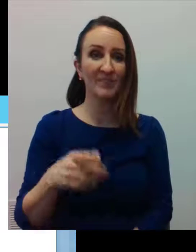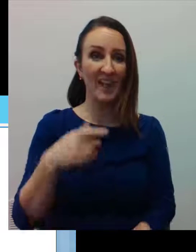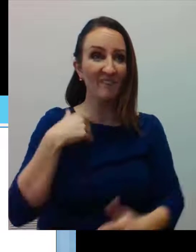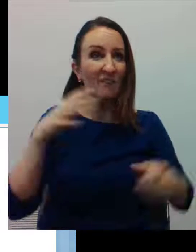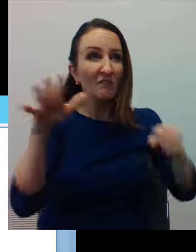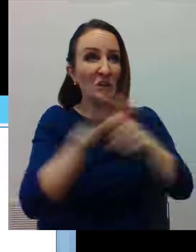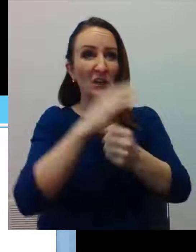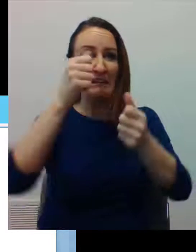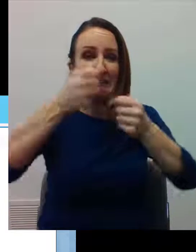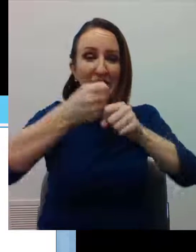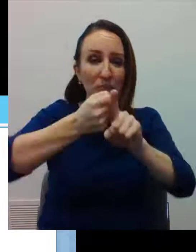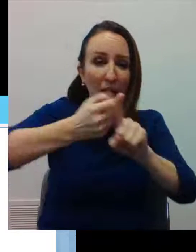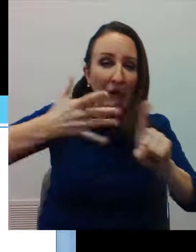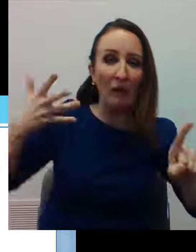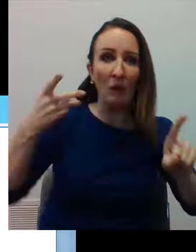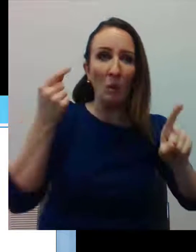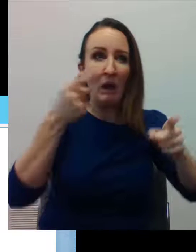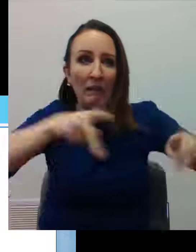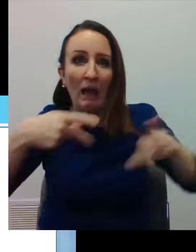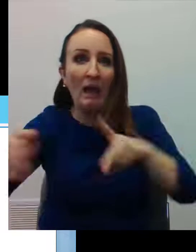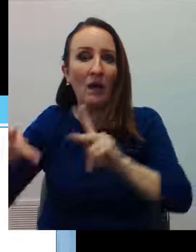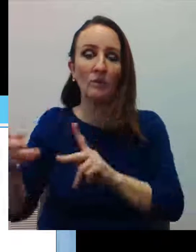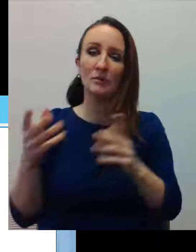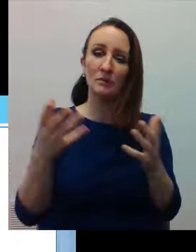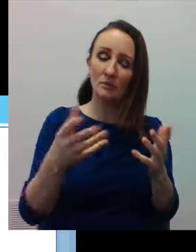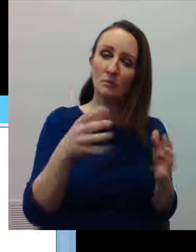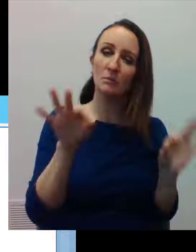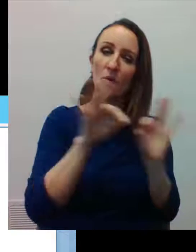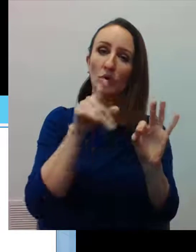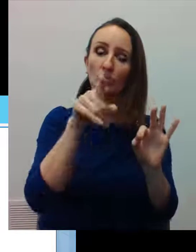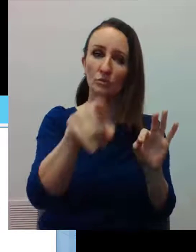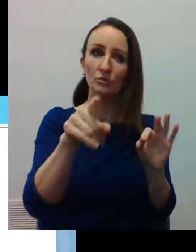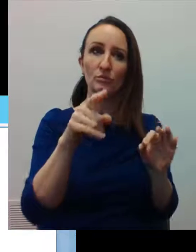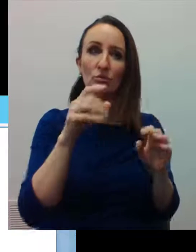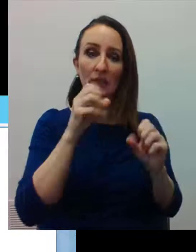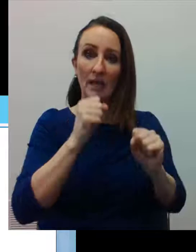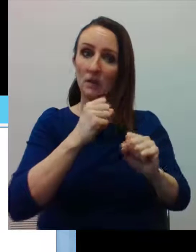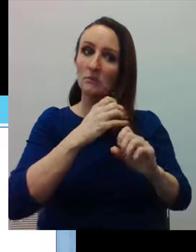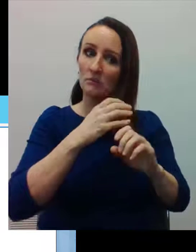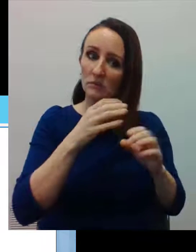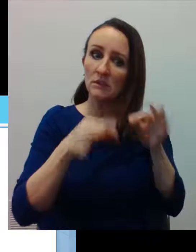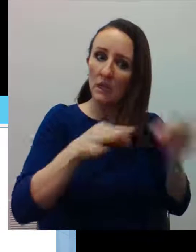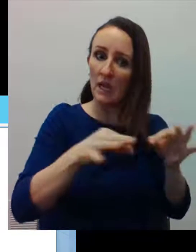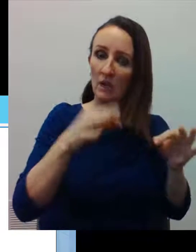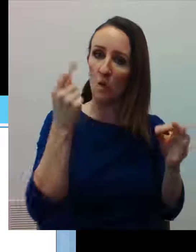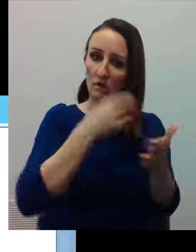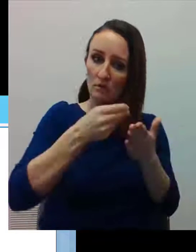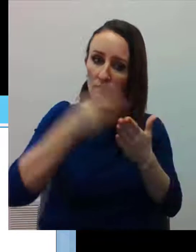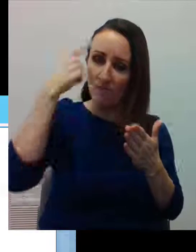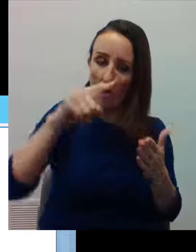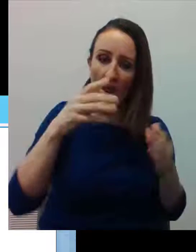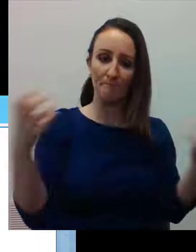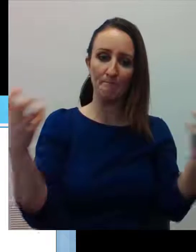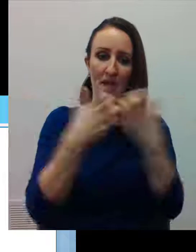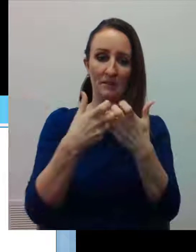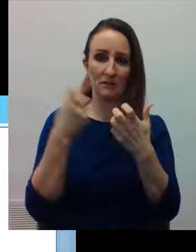Make sure that you are able to defend your purchase and one of the categories that we have provided on. What is allowable ABLE expense